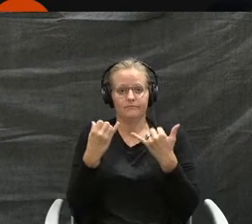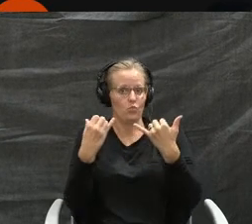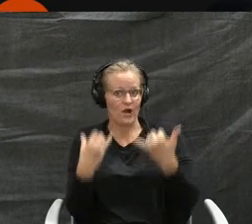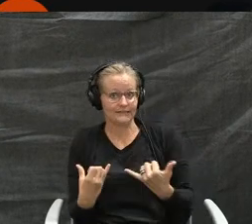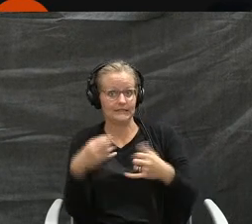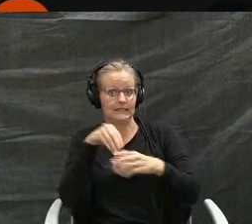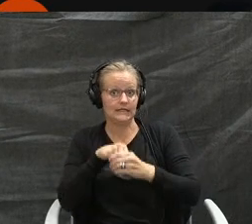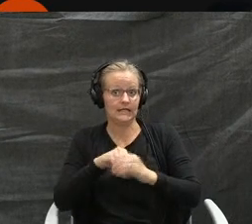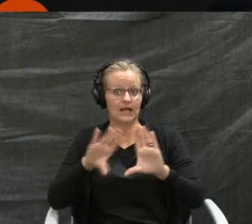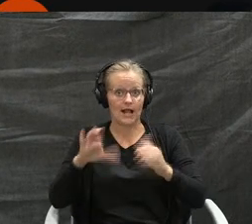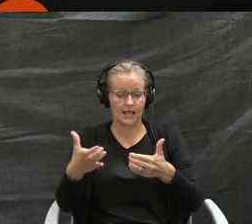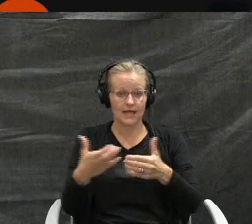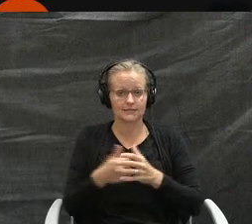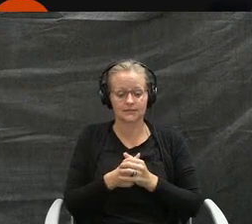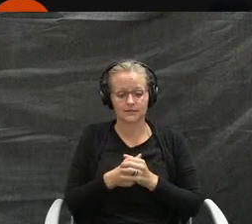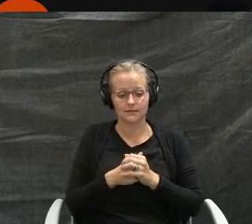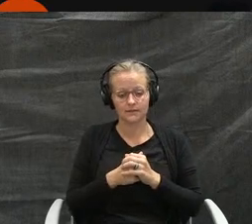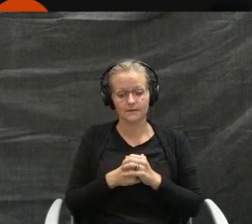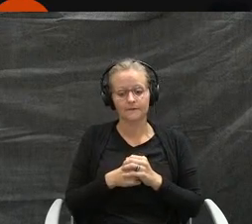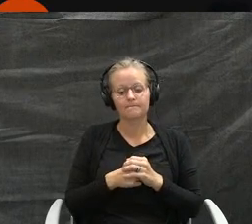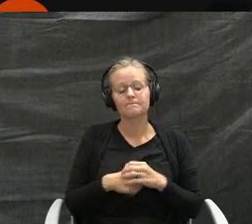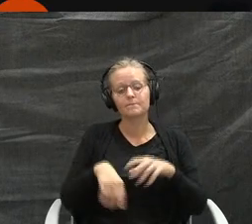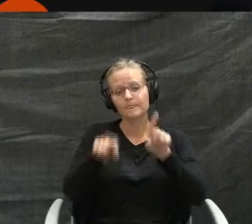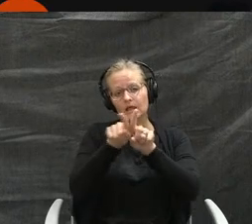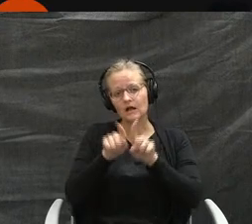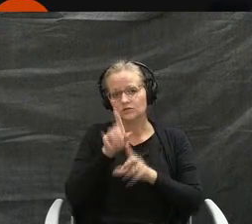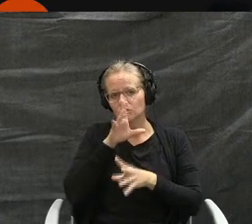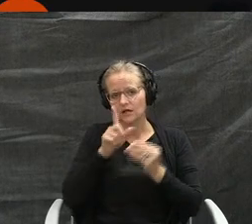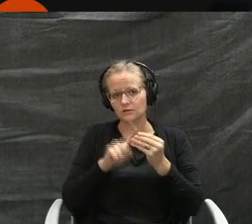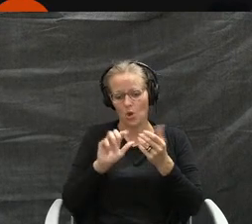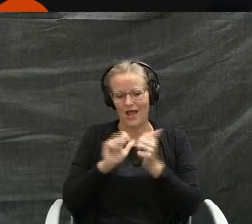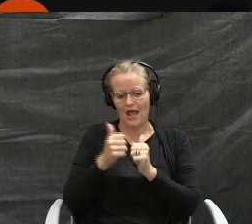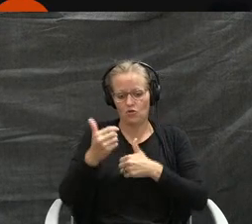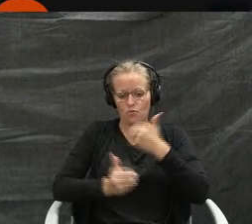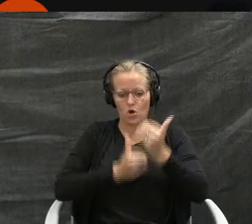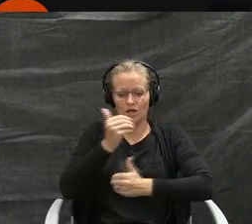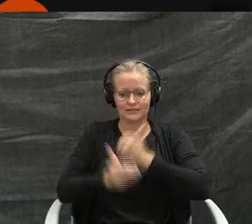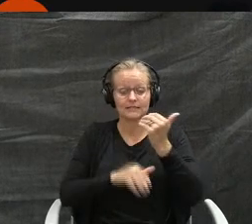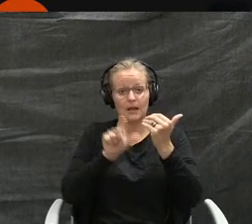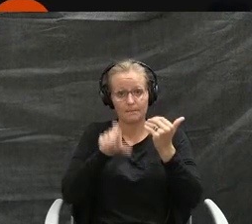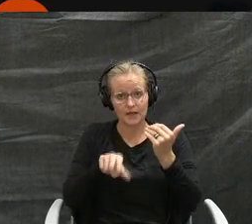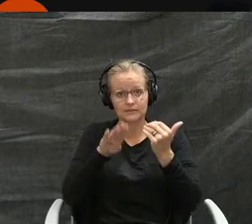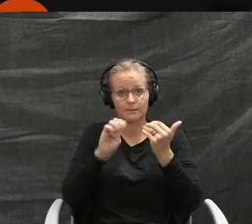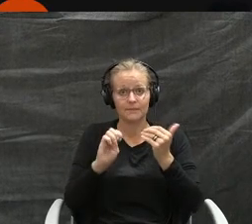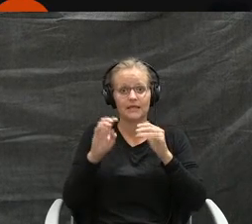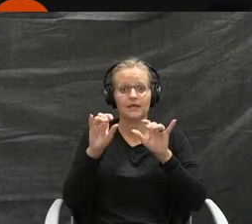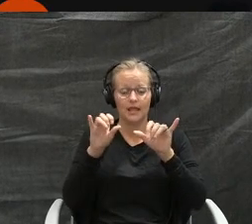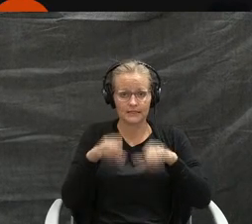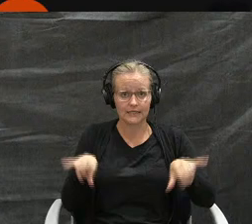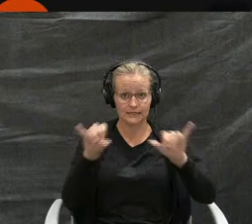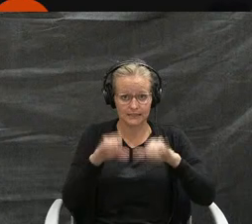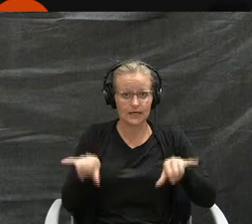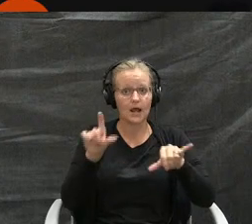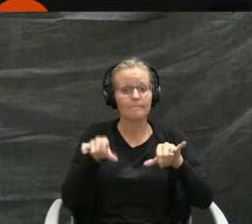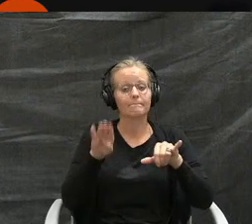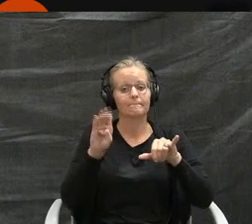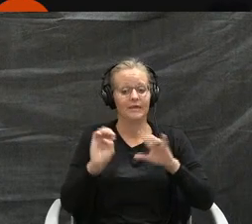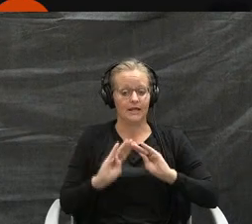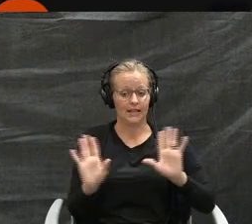discussion. We also talked a lot about how those processes need to be consistent. They need to be clear they need to be